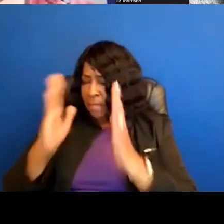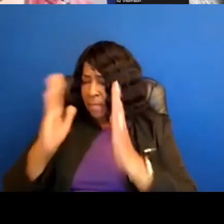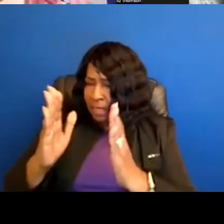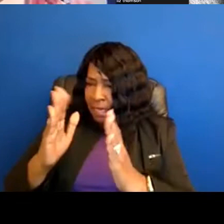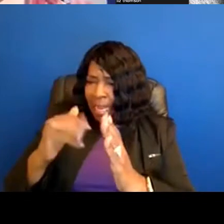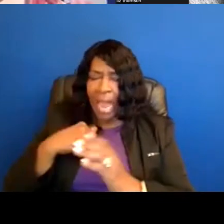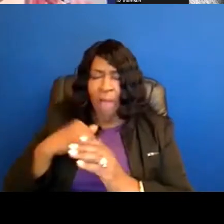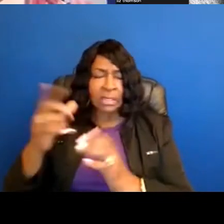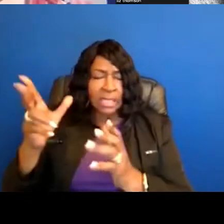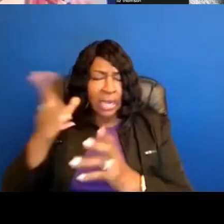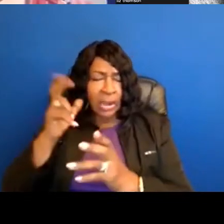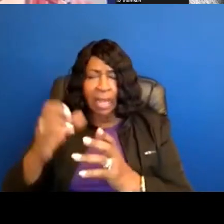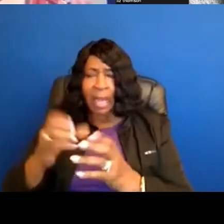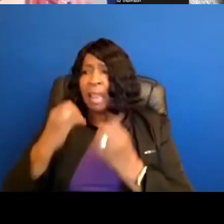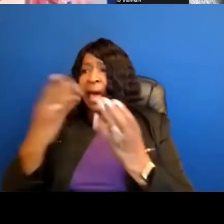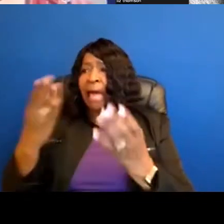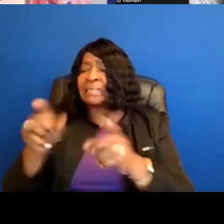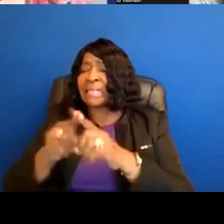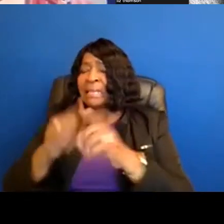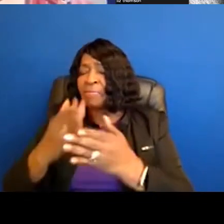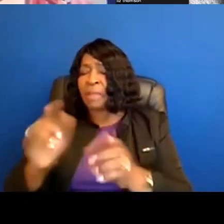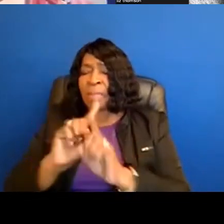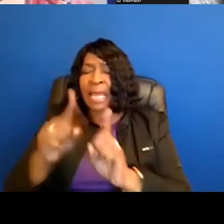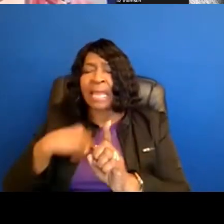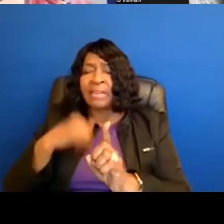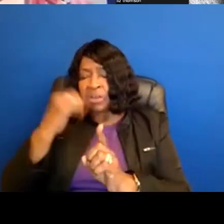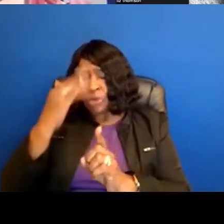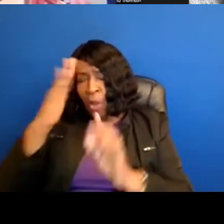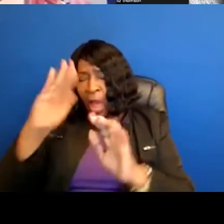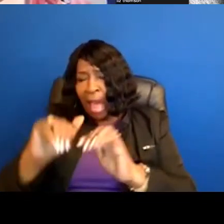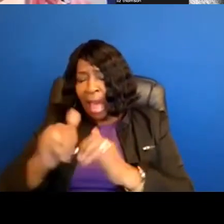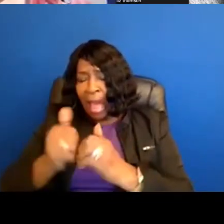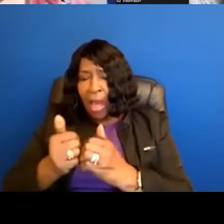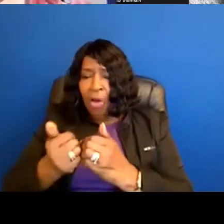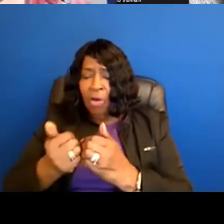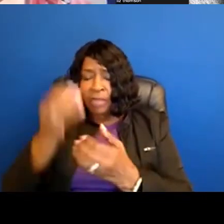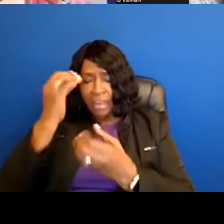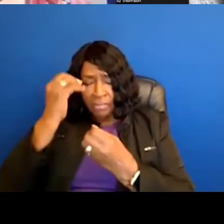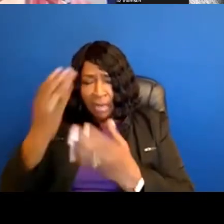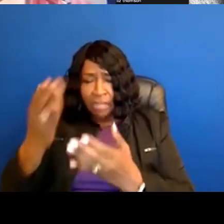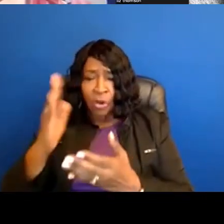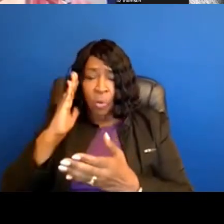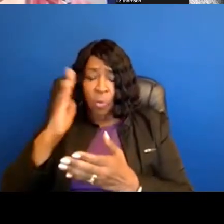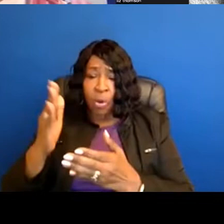but I didn't know how the data would emerge. Again, I didn't have another article to look at